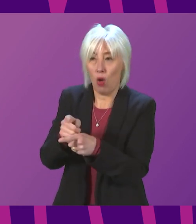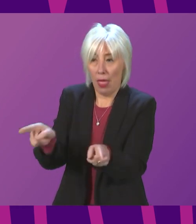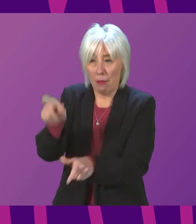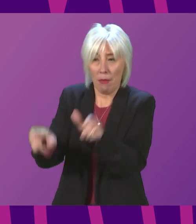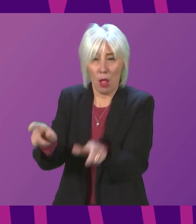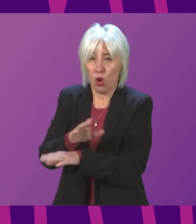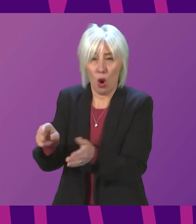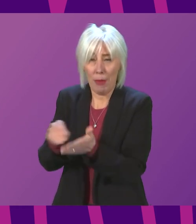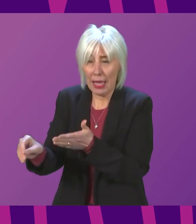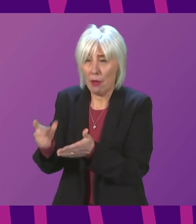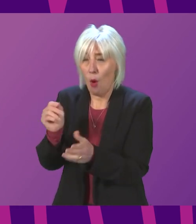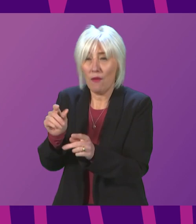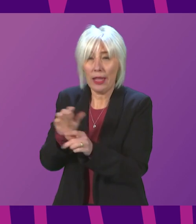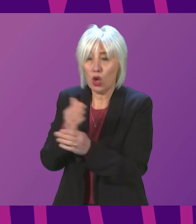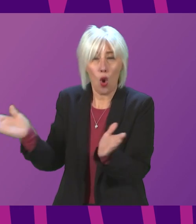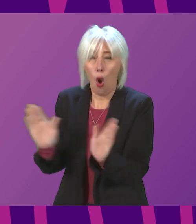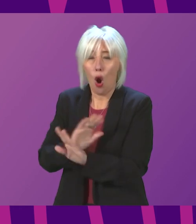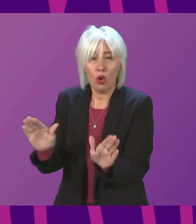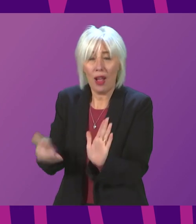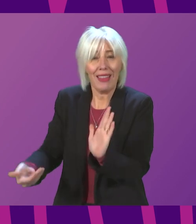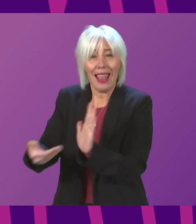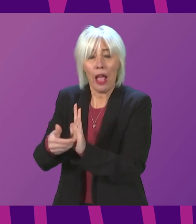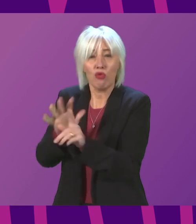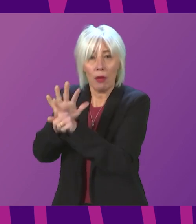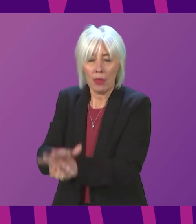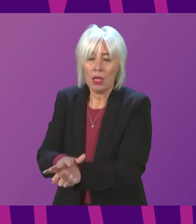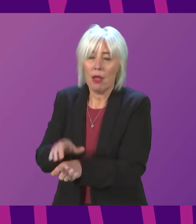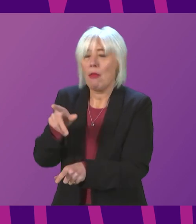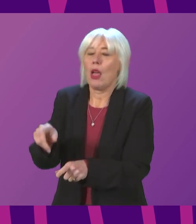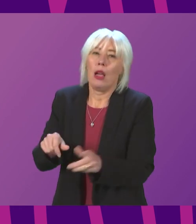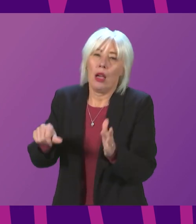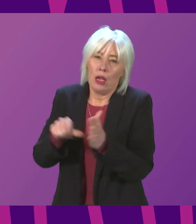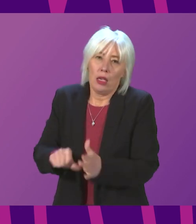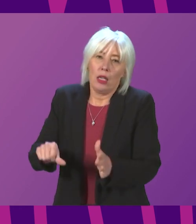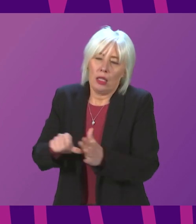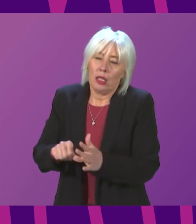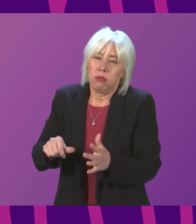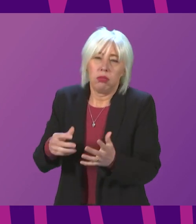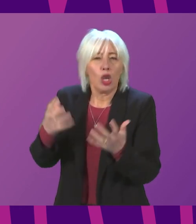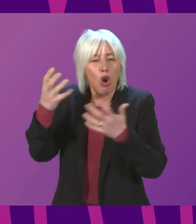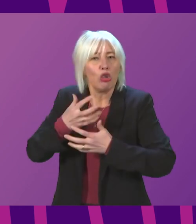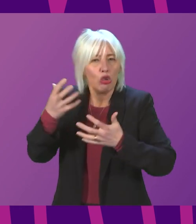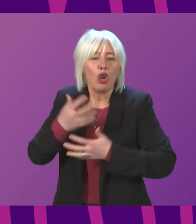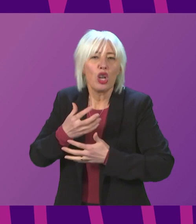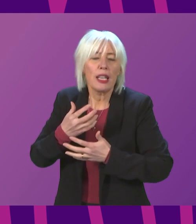In a series of difficult and concerning aspects of what we are dealing with right now, that